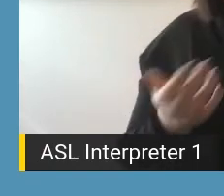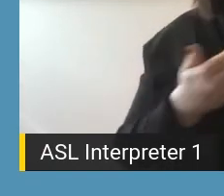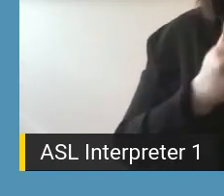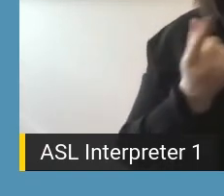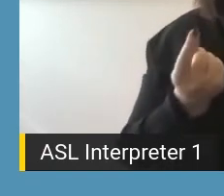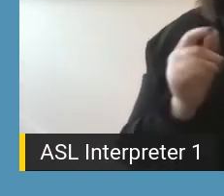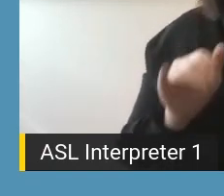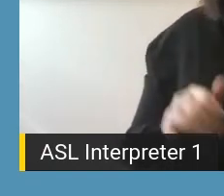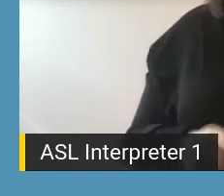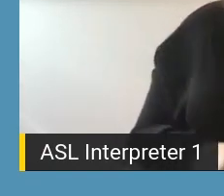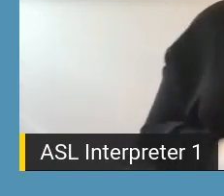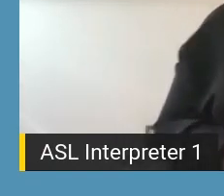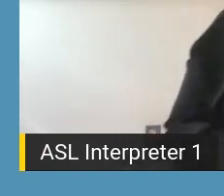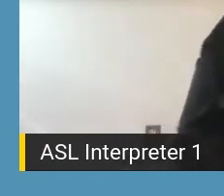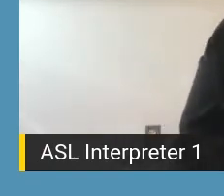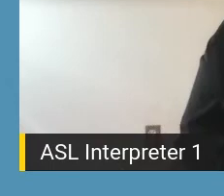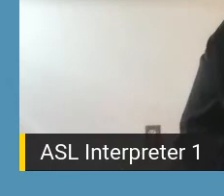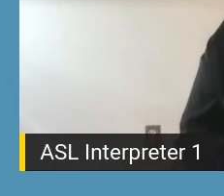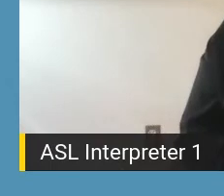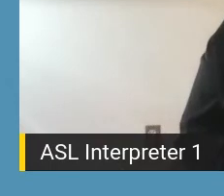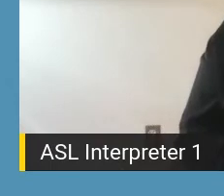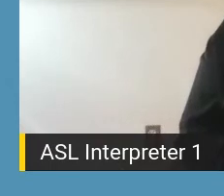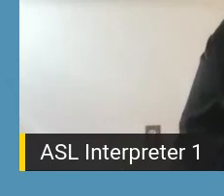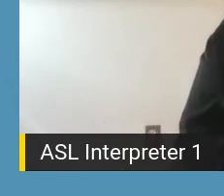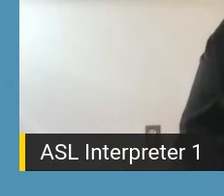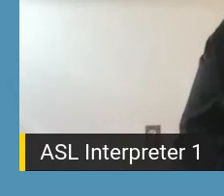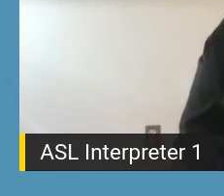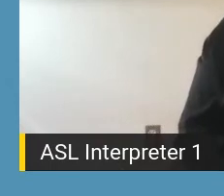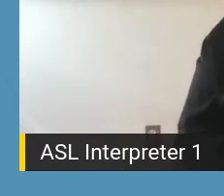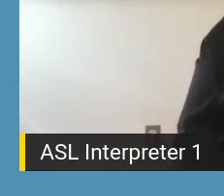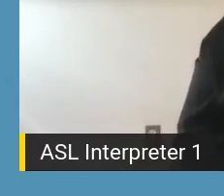Yeah you absolutely should provide, now I have some old episodes and places that don't